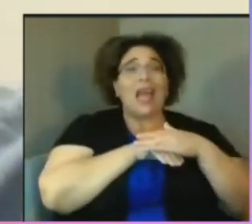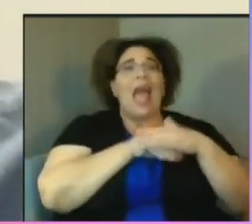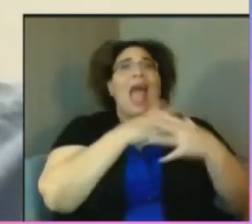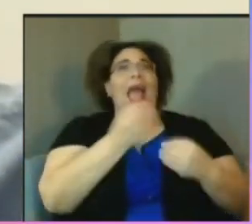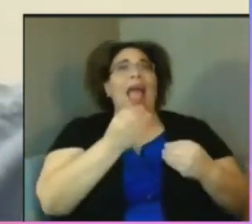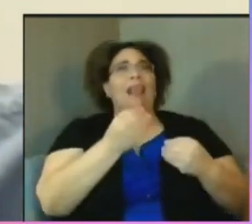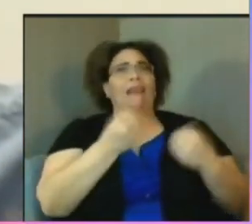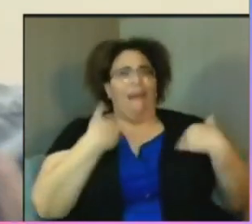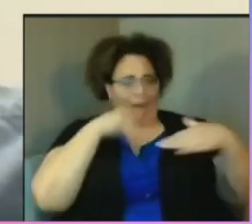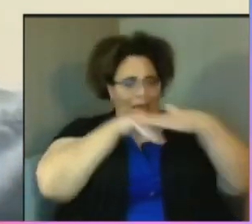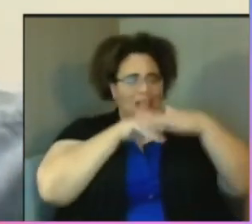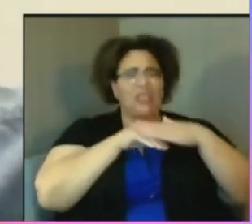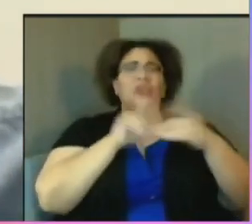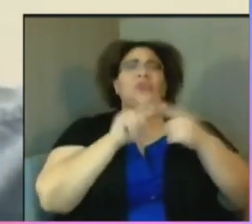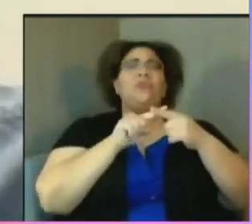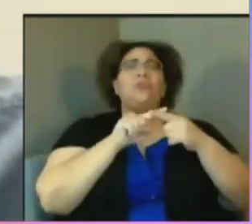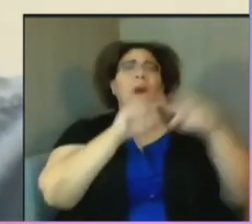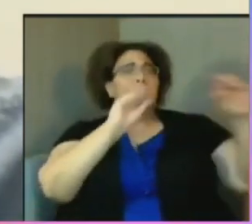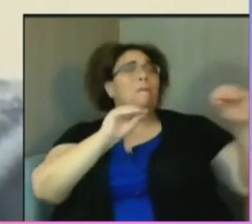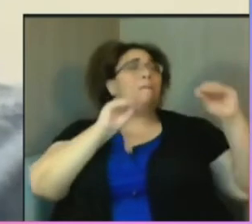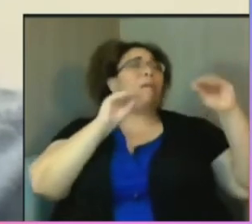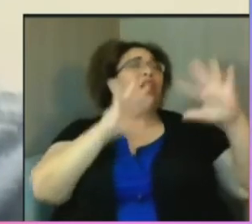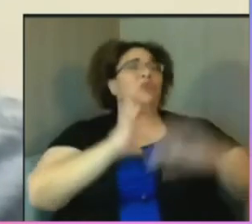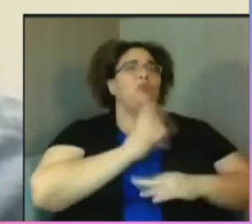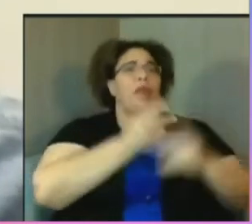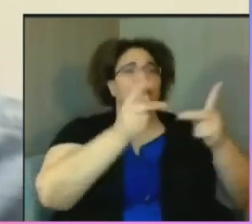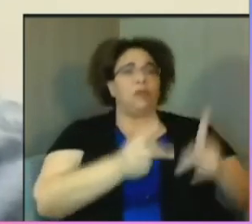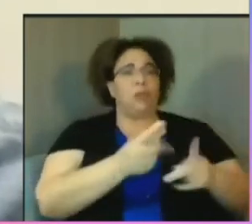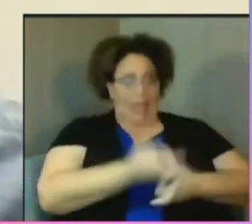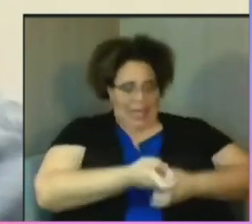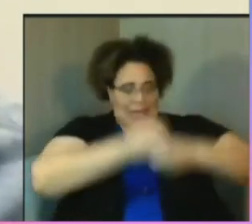who helped me feel safe inside myself